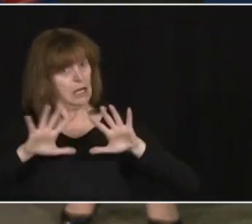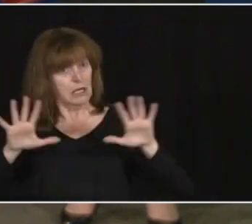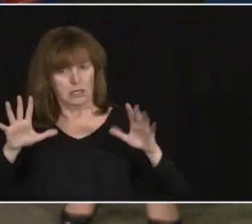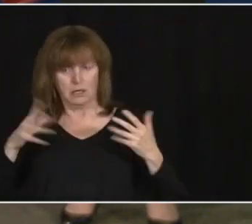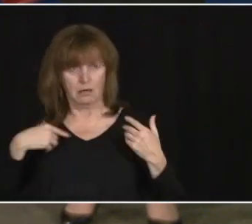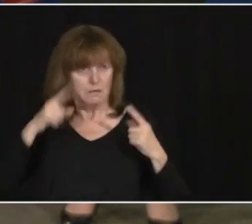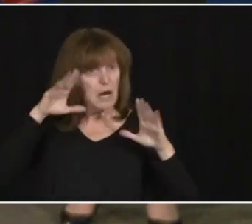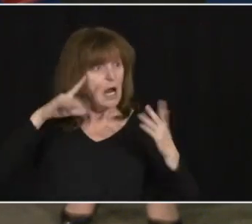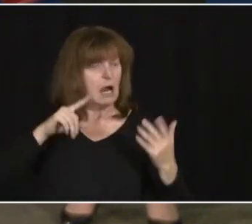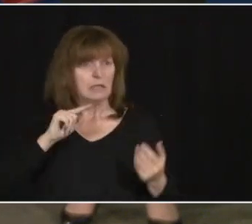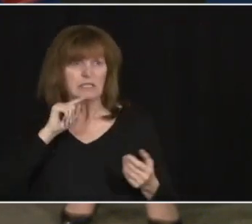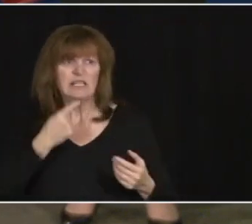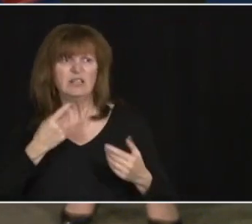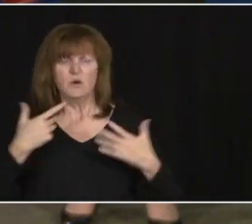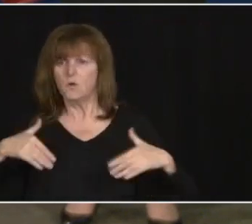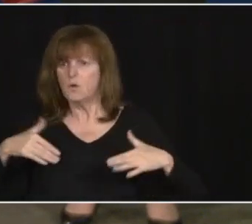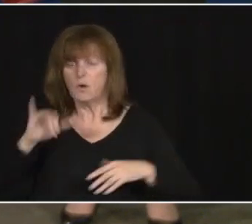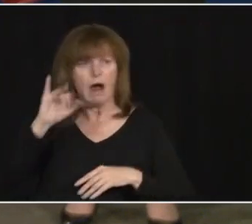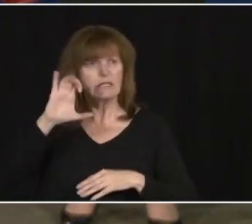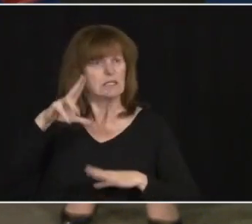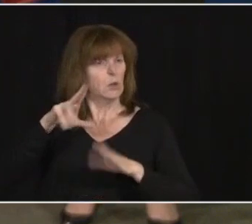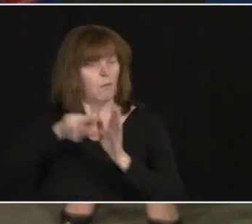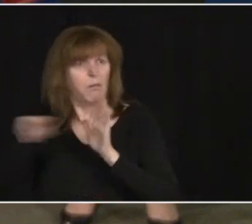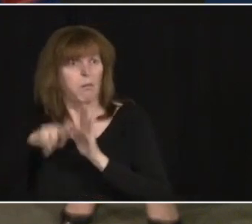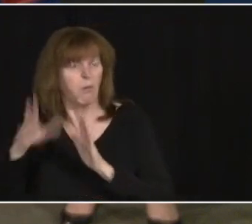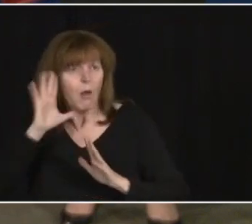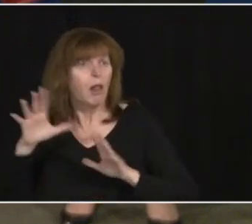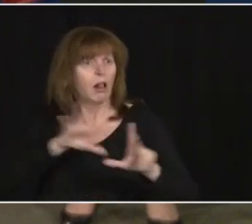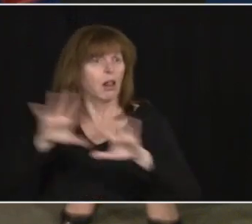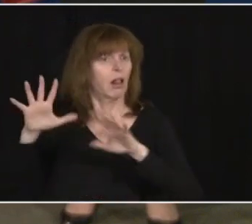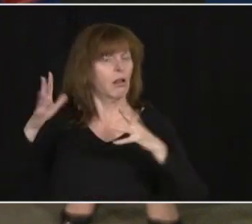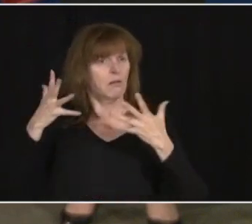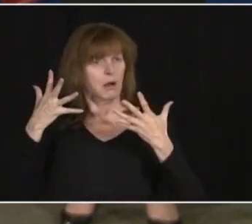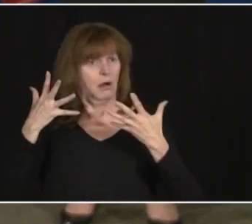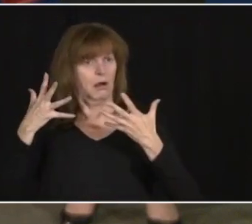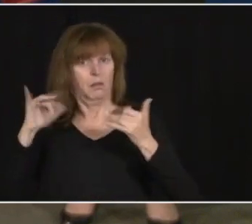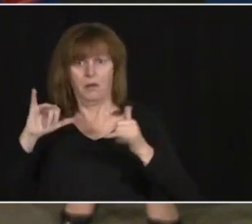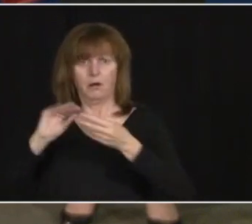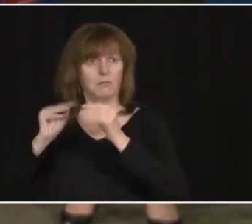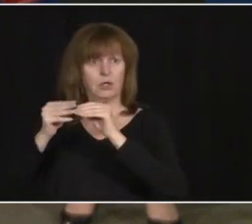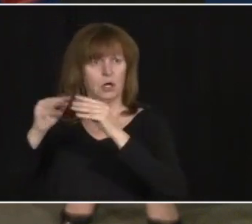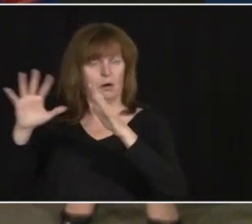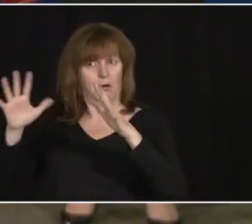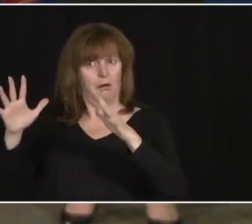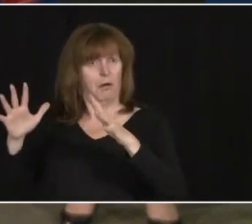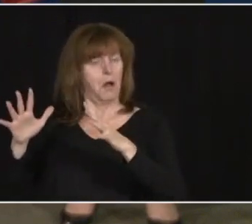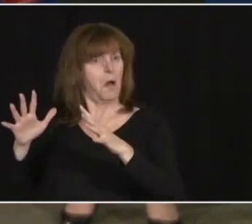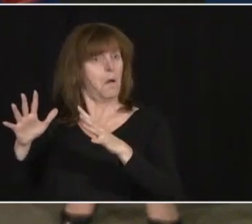So once we realized that we didn't see the overflow at the hospitals, then we had to make a move,